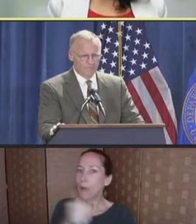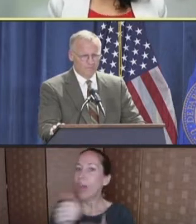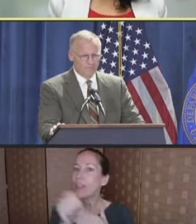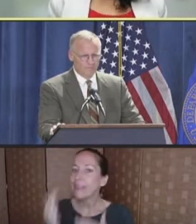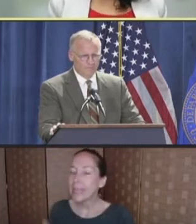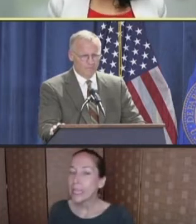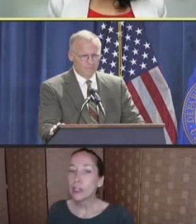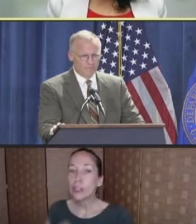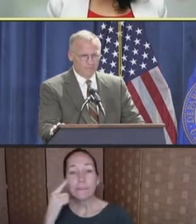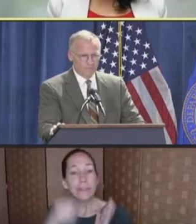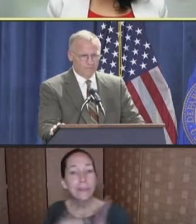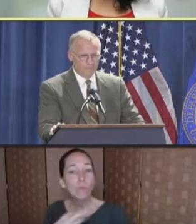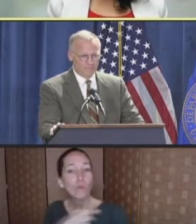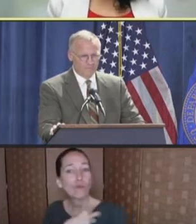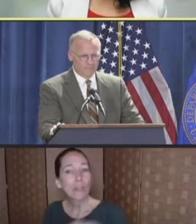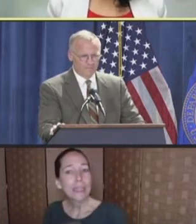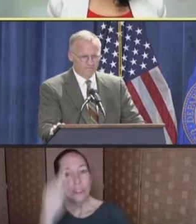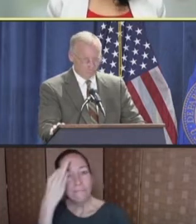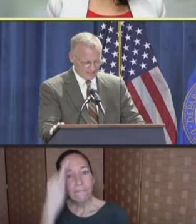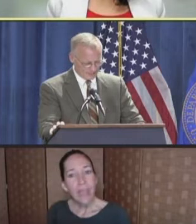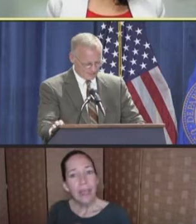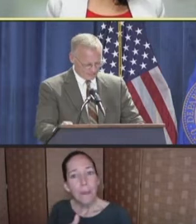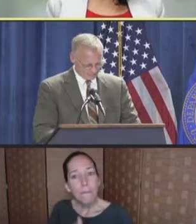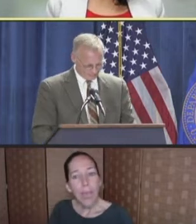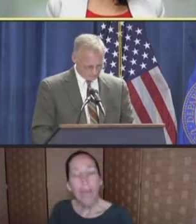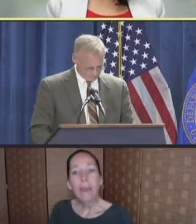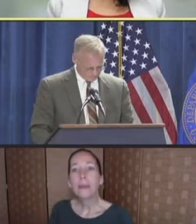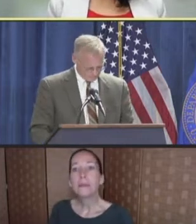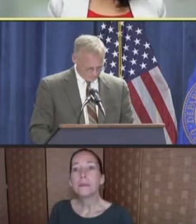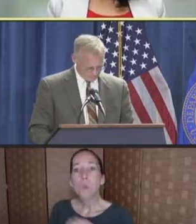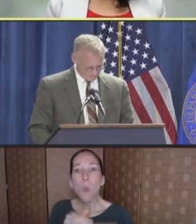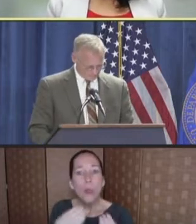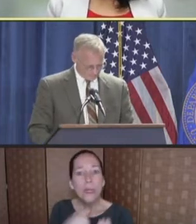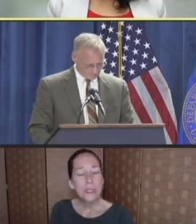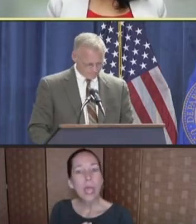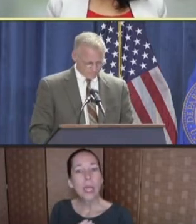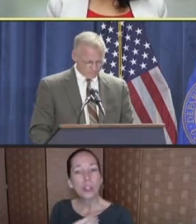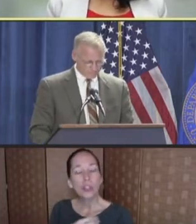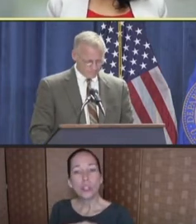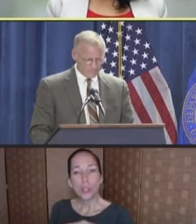faith based, cultural or otherwise has been quite powerful in Canada.